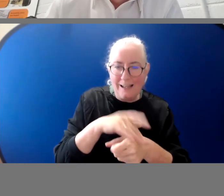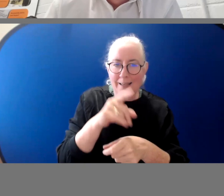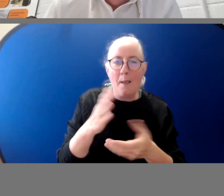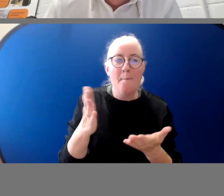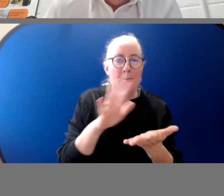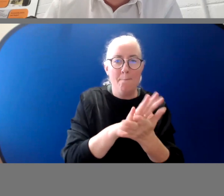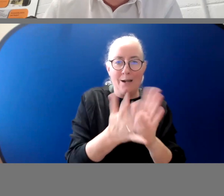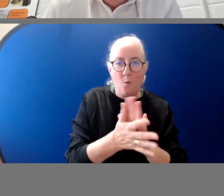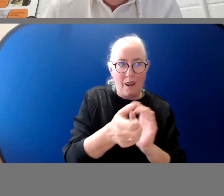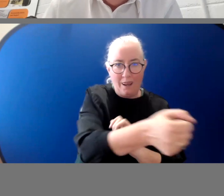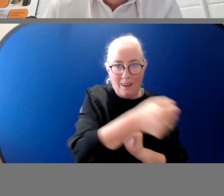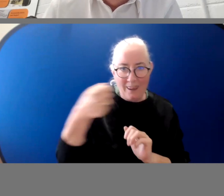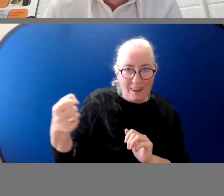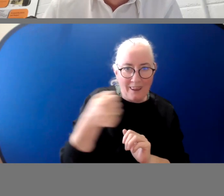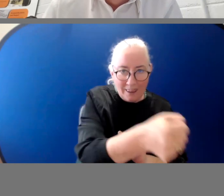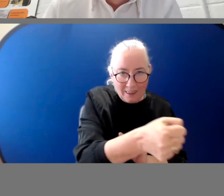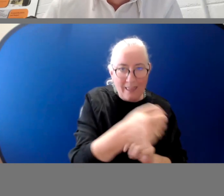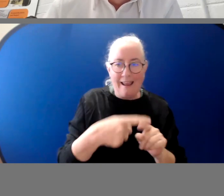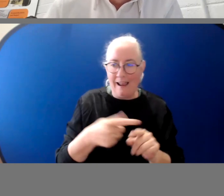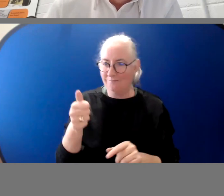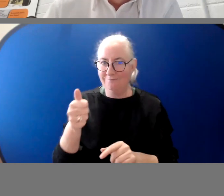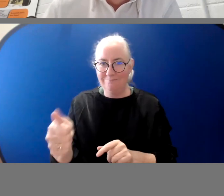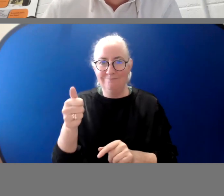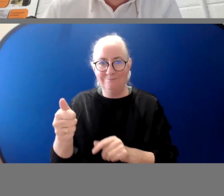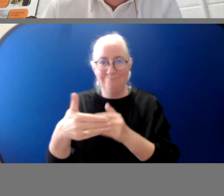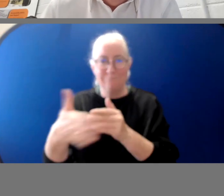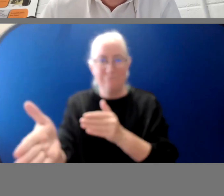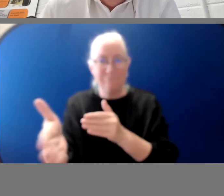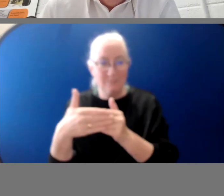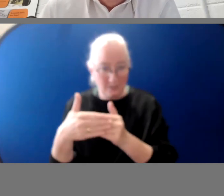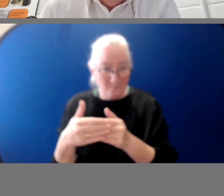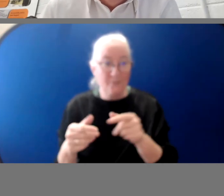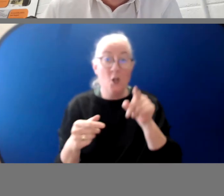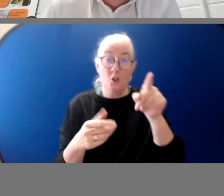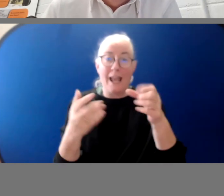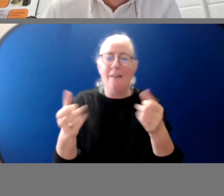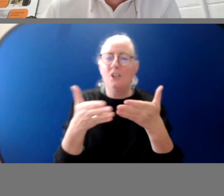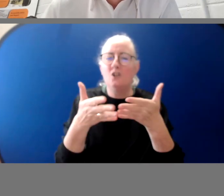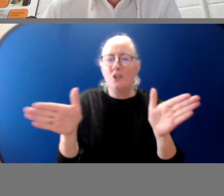automated doors and I suppose just to start us off we have a general principles of design so